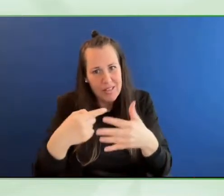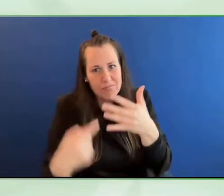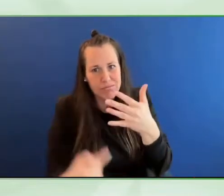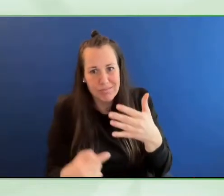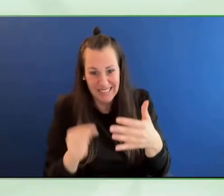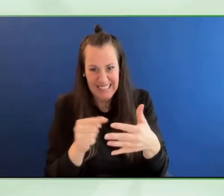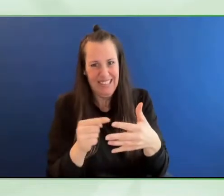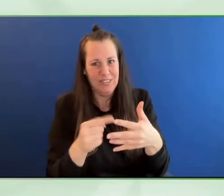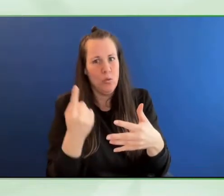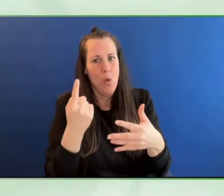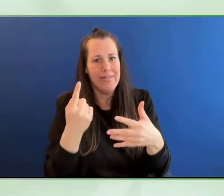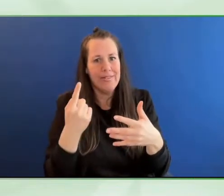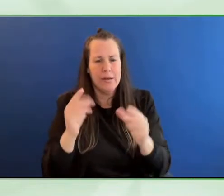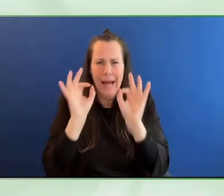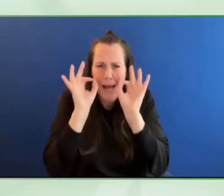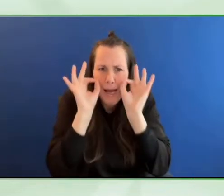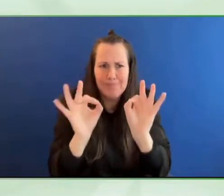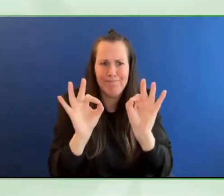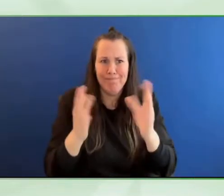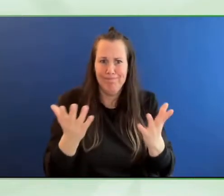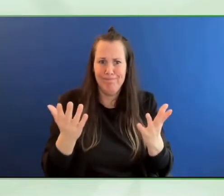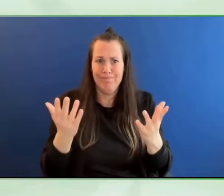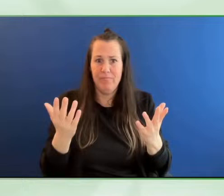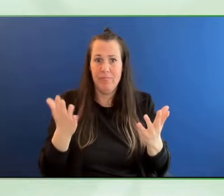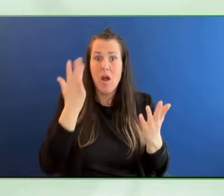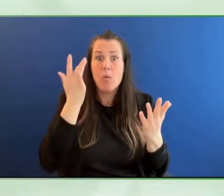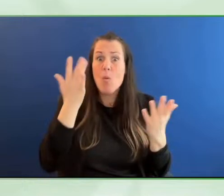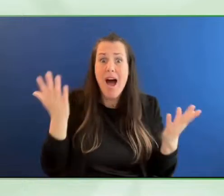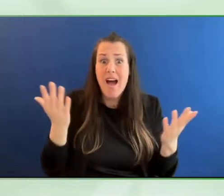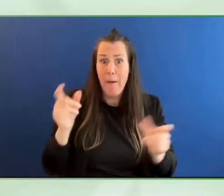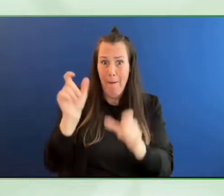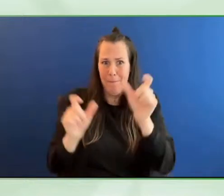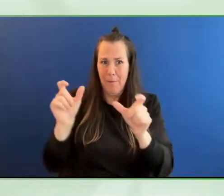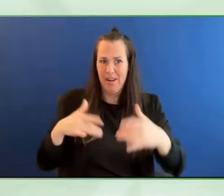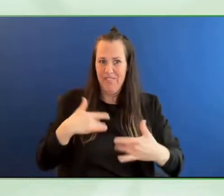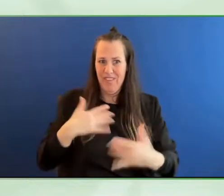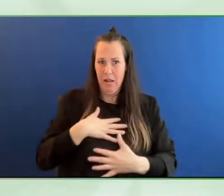What is the human difference? What a good writer of alt text to you?